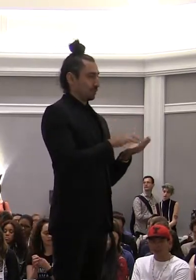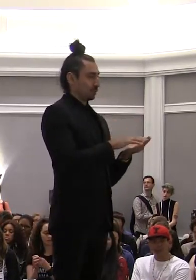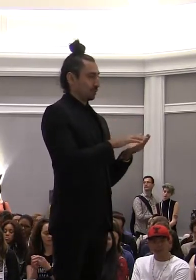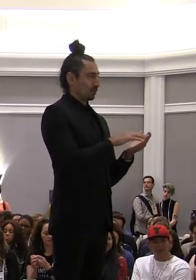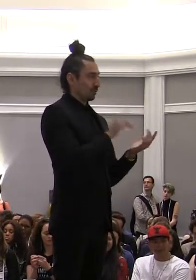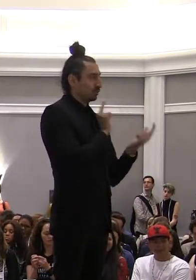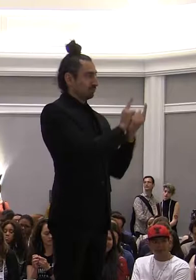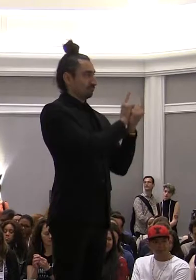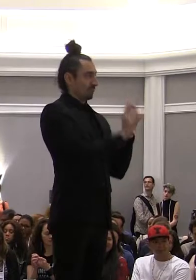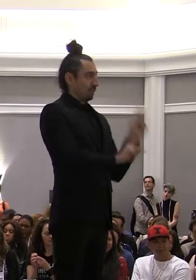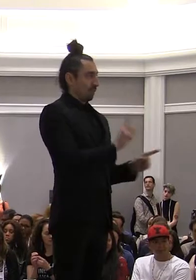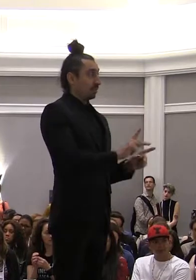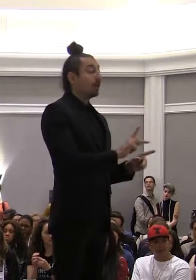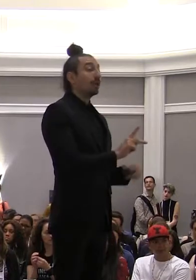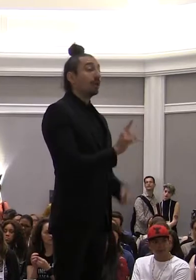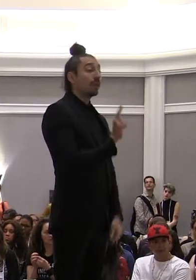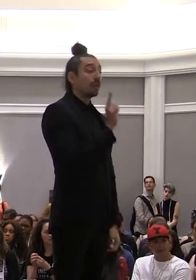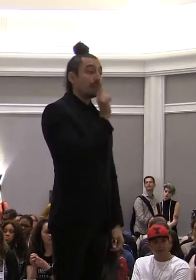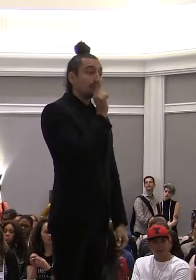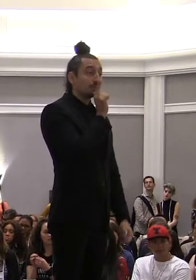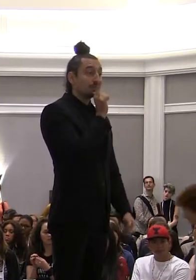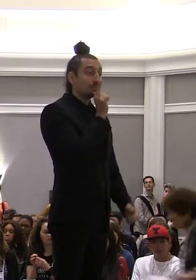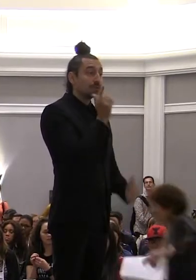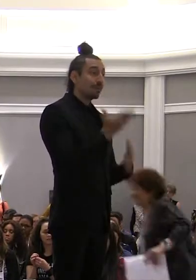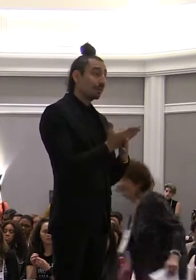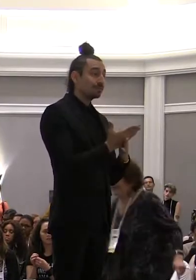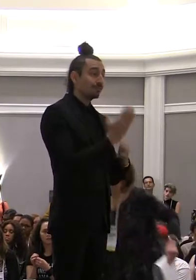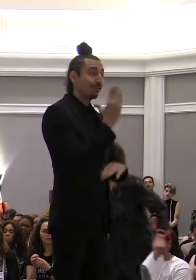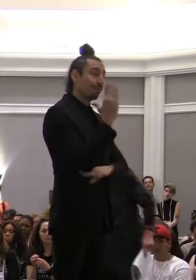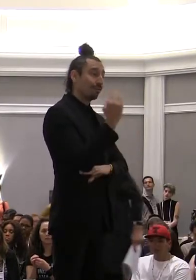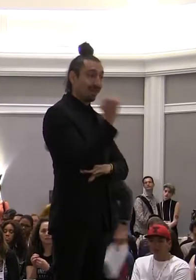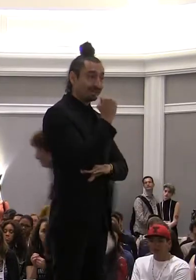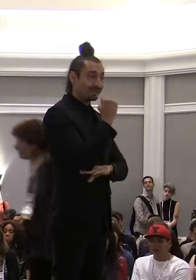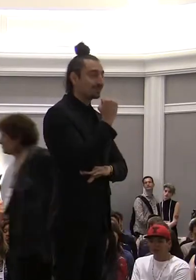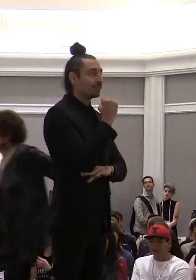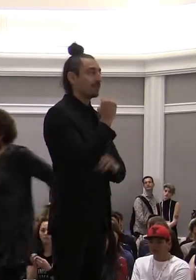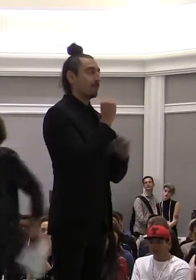Lunch sessions. I have Bobbie here to talk about it, an amazing lunch session she's leading.